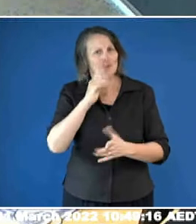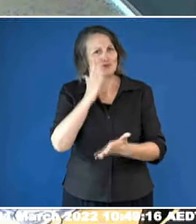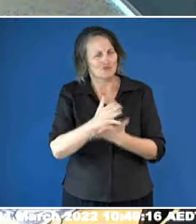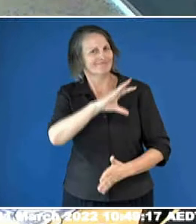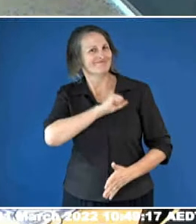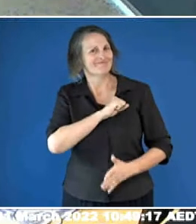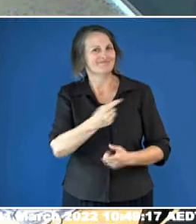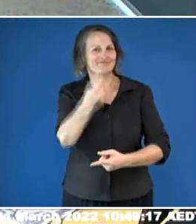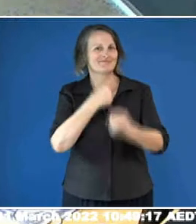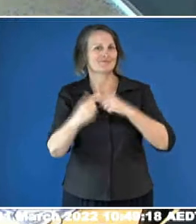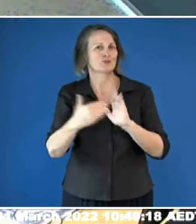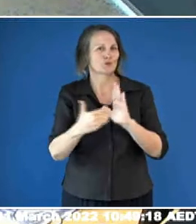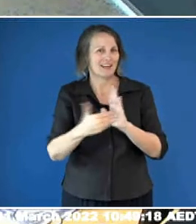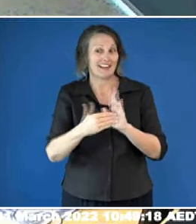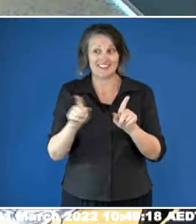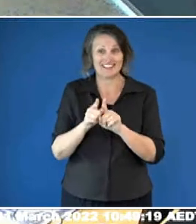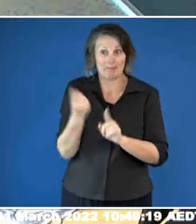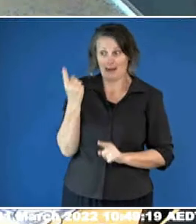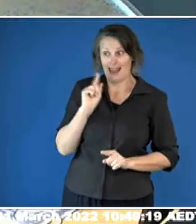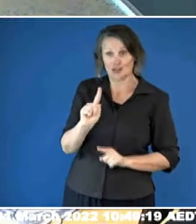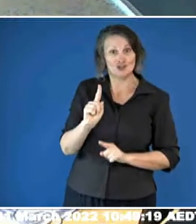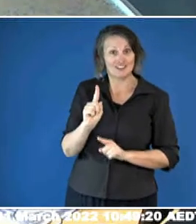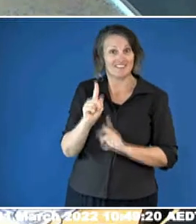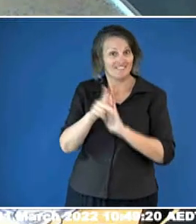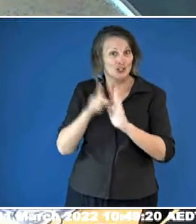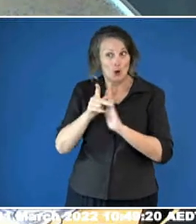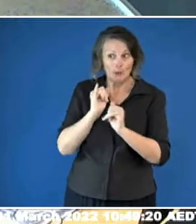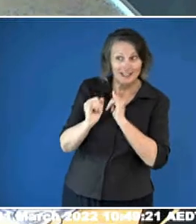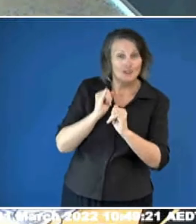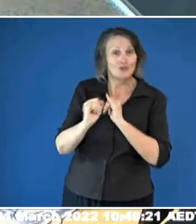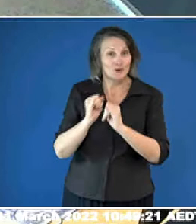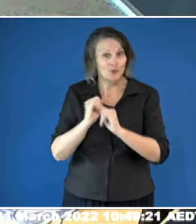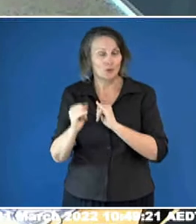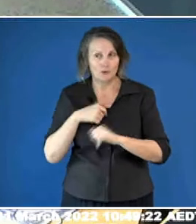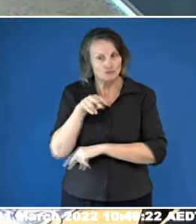the interview that we saw, that we watched and listened to very, very carefully.